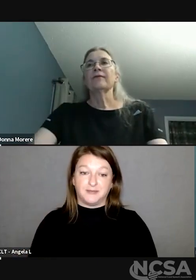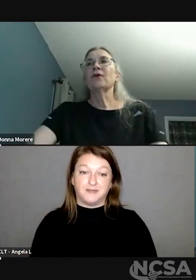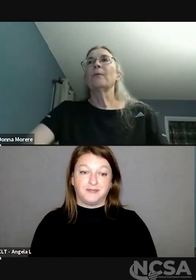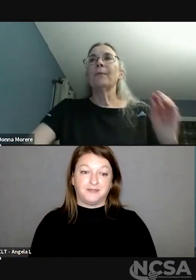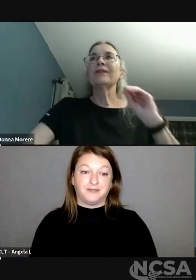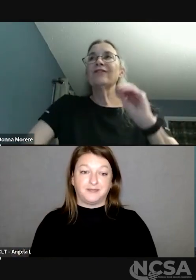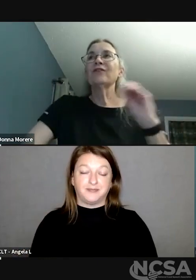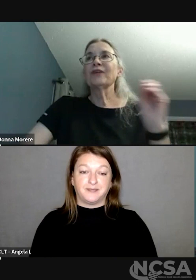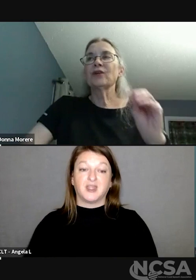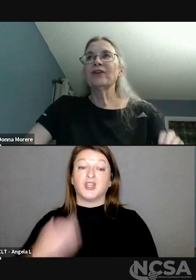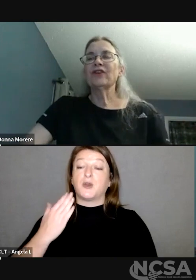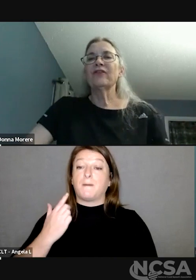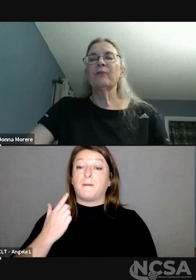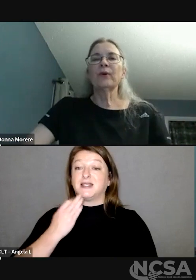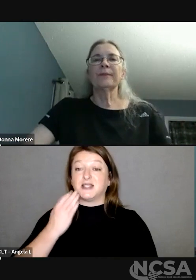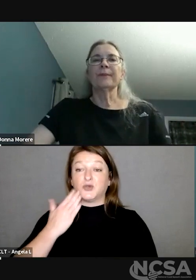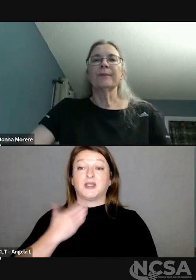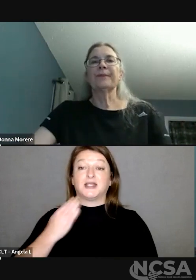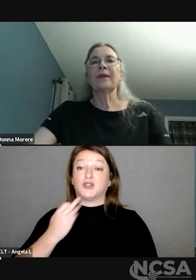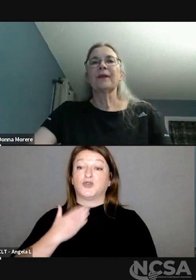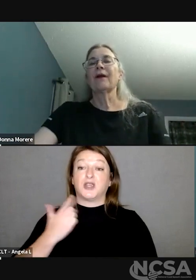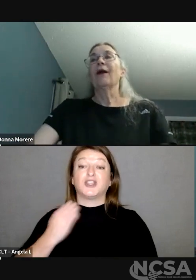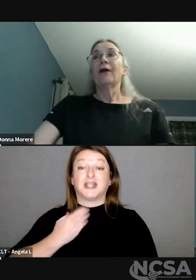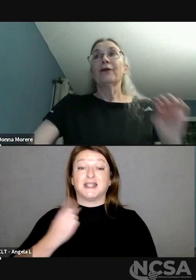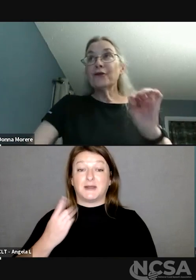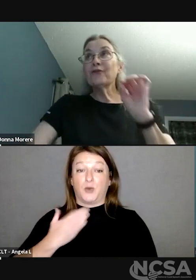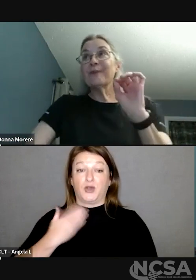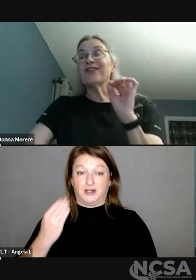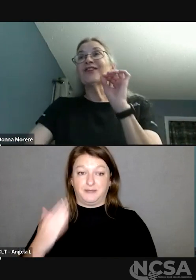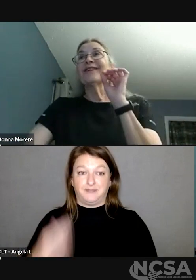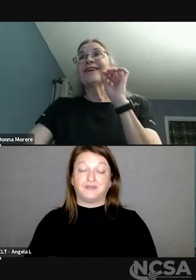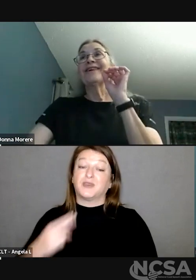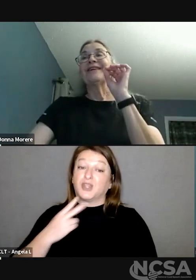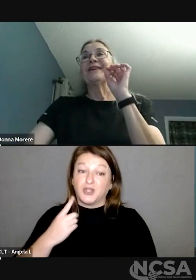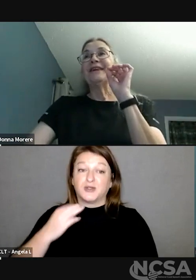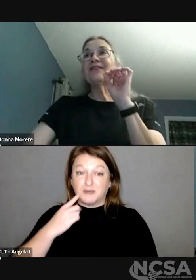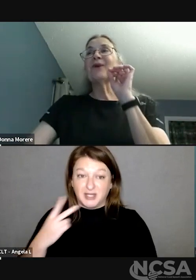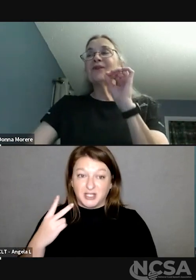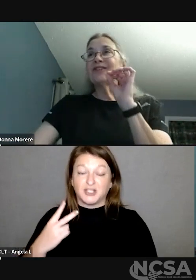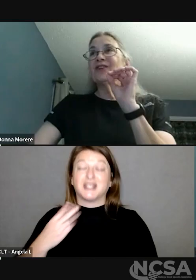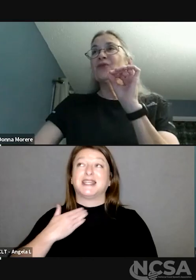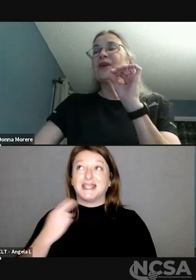So multi-sensory integration is important. Cued Speech is multi-sensory,